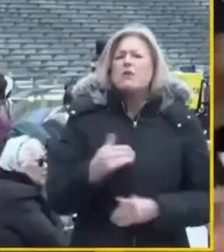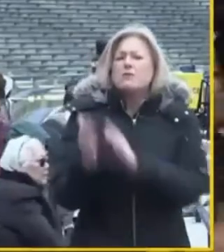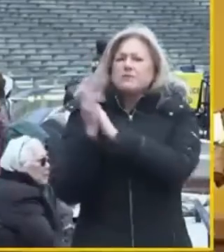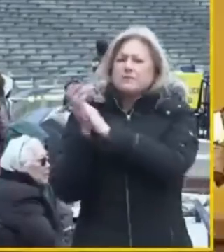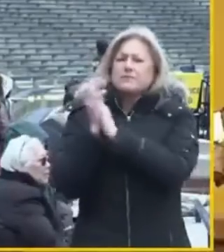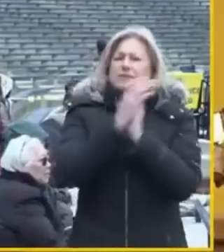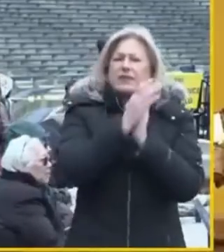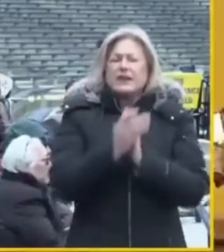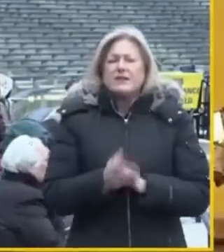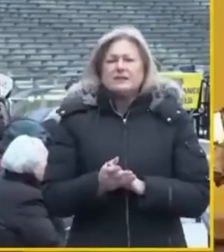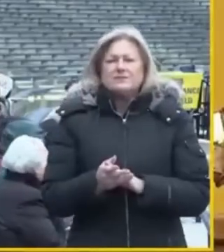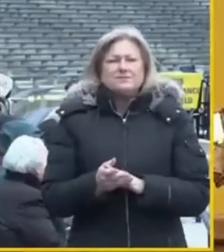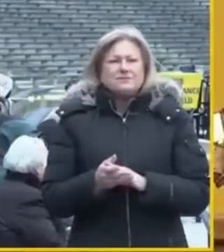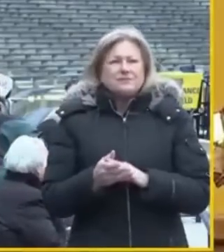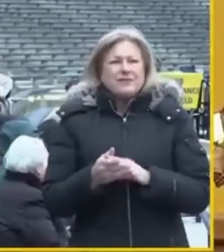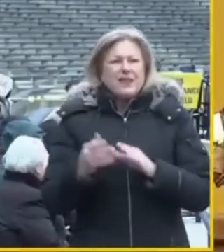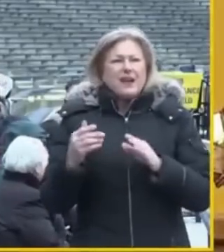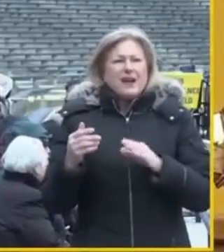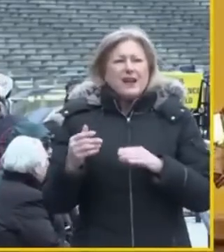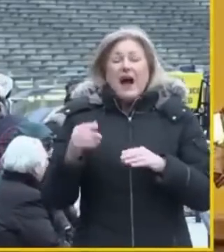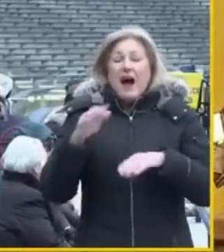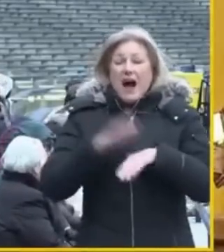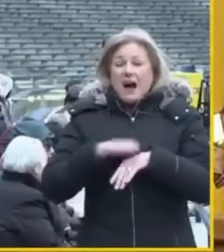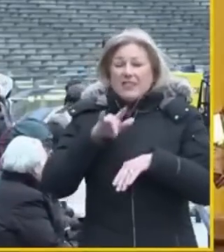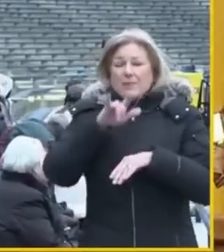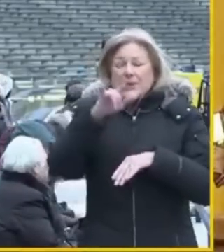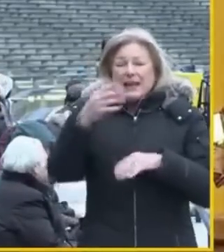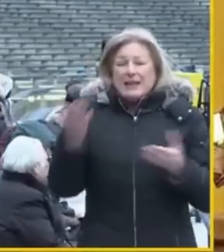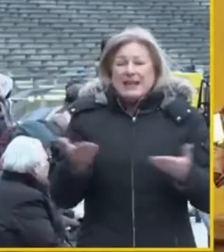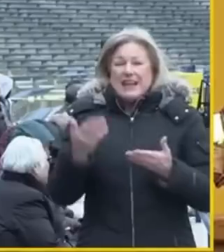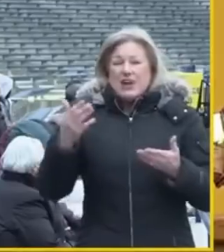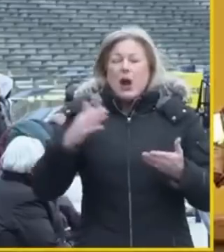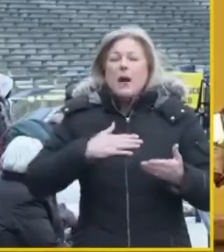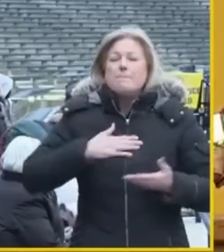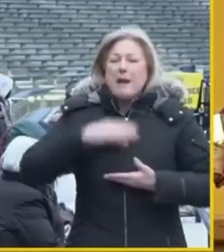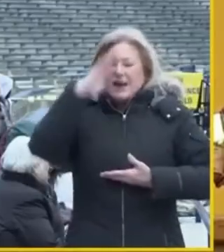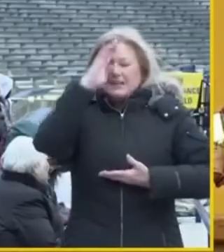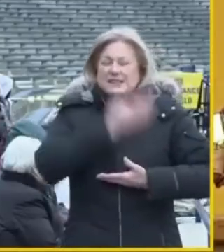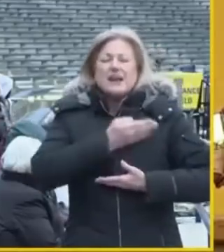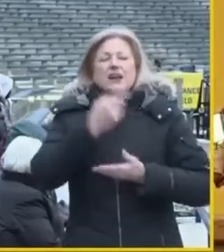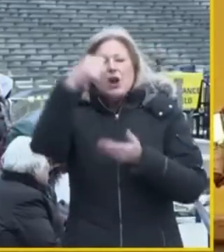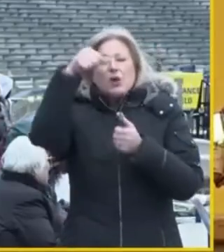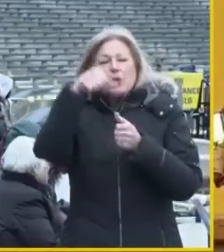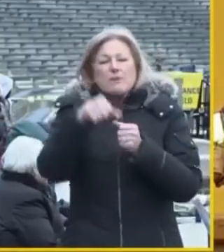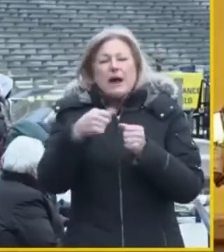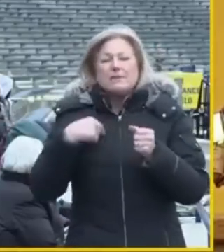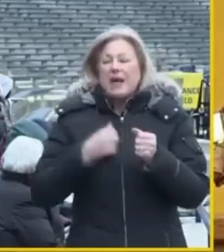And on the plane here my son reminded me that I was worthy of receiving it when I told him, oh-oh, I don't think I'm worthy.